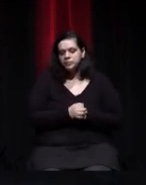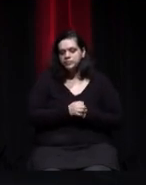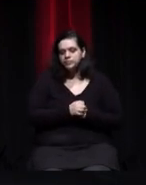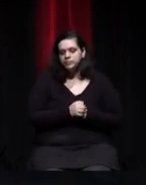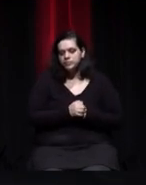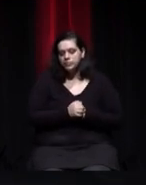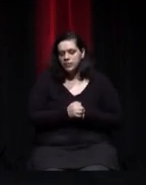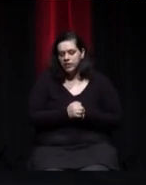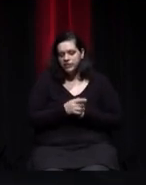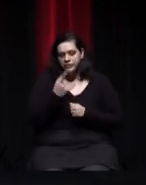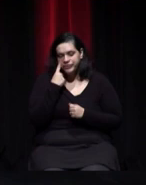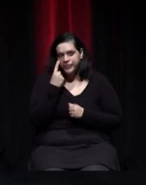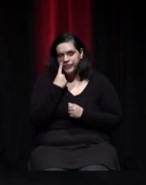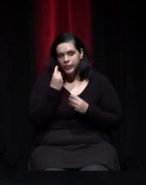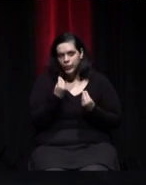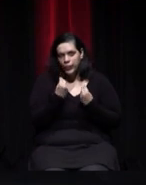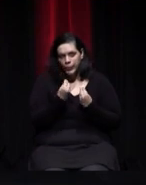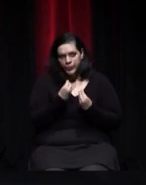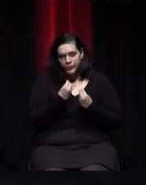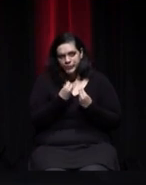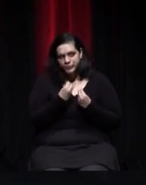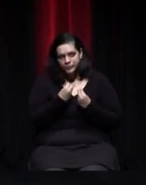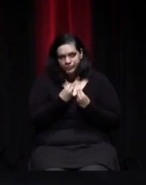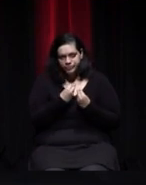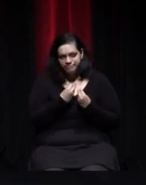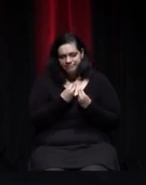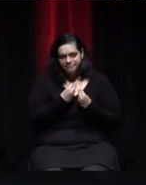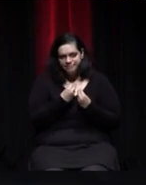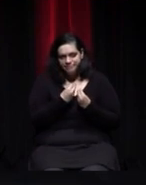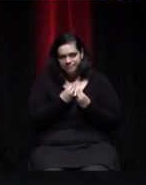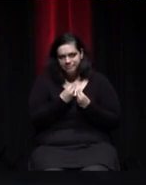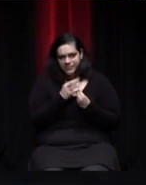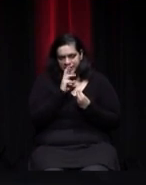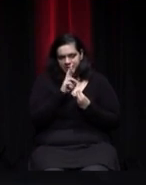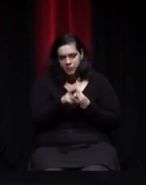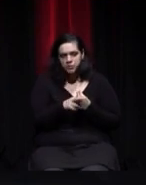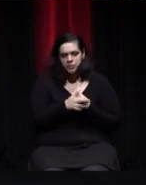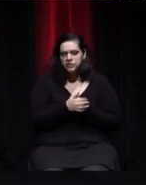Let me see how to answer to that.